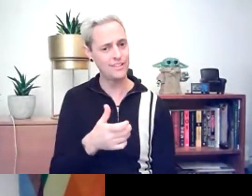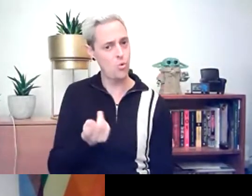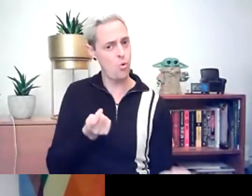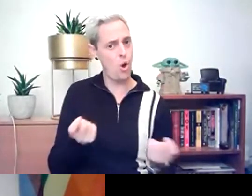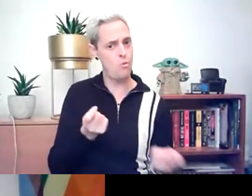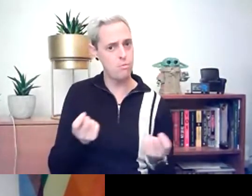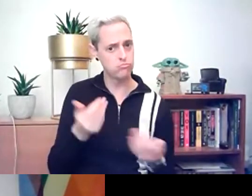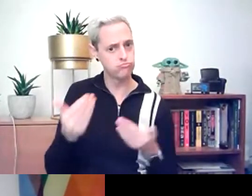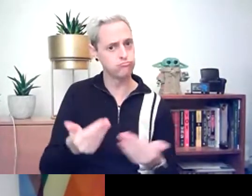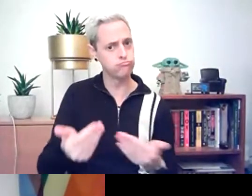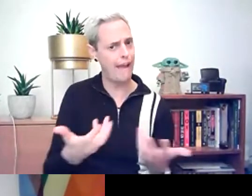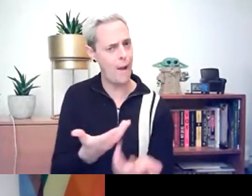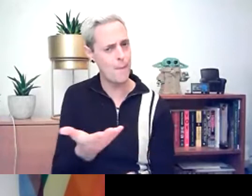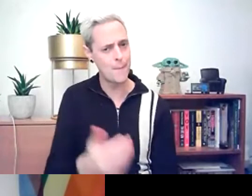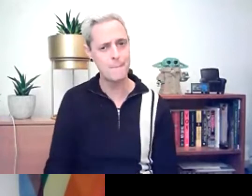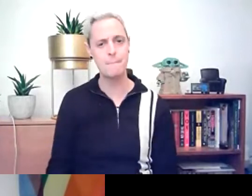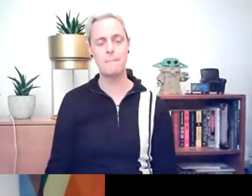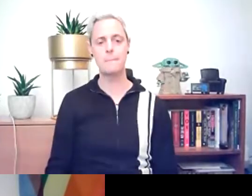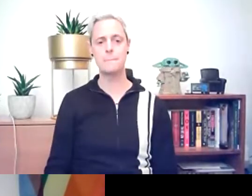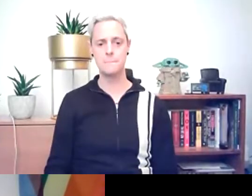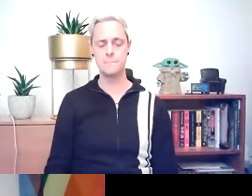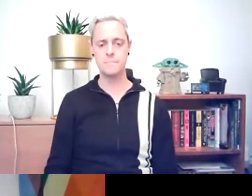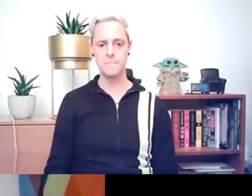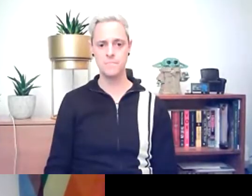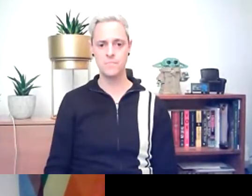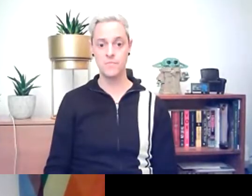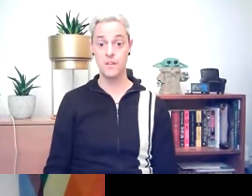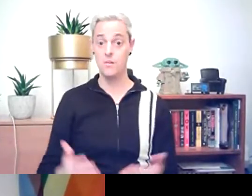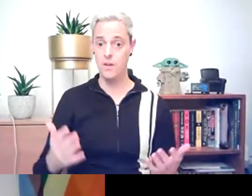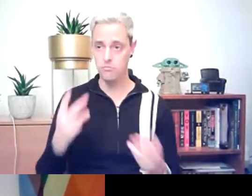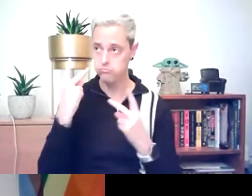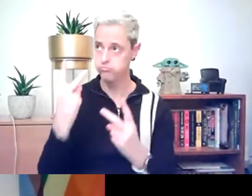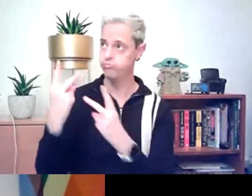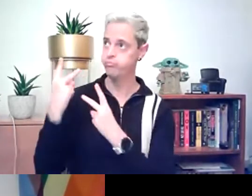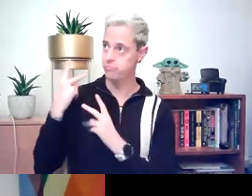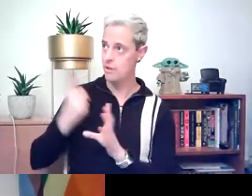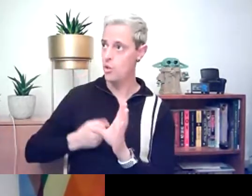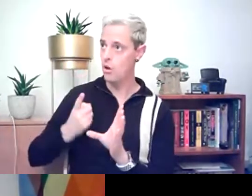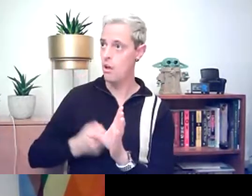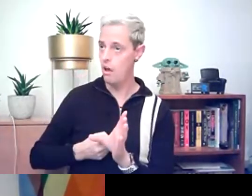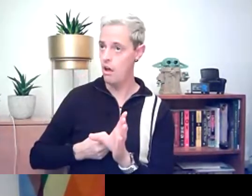18:36:33 Um, I think when I was younger, just having someone believes me was probably the